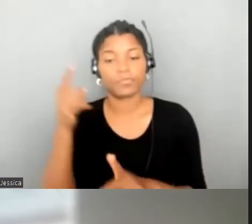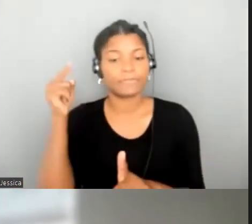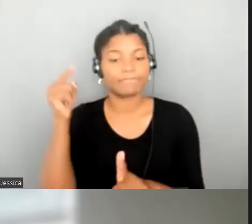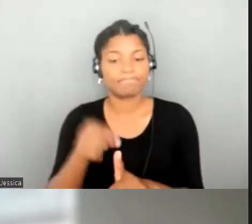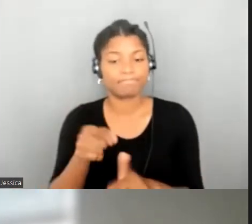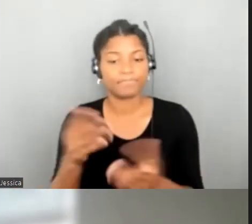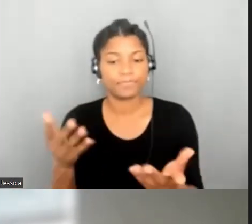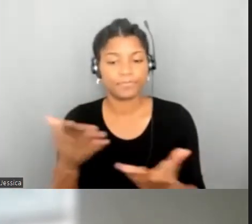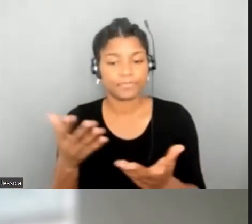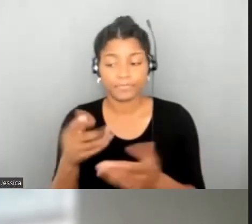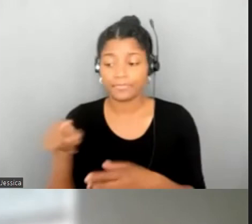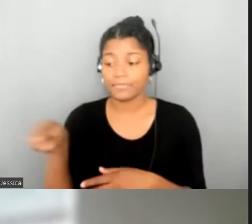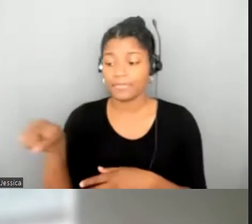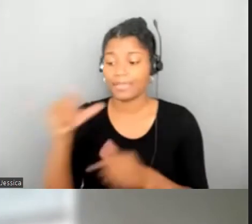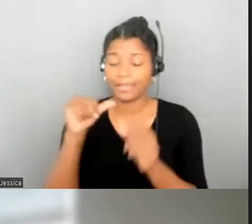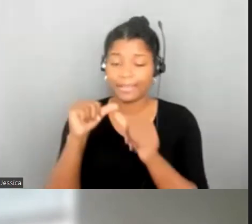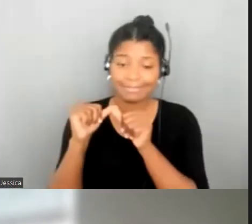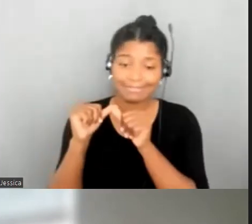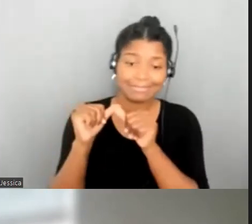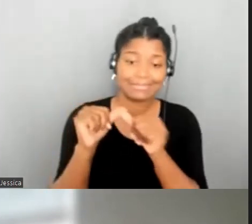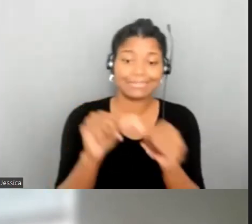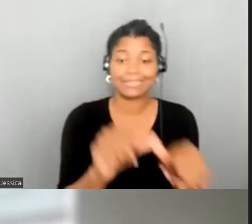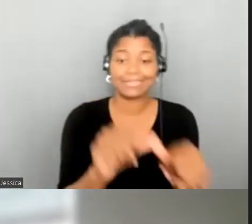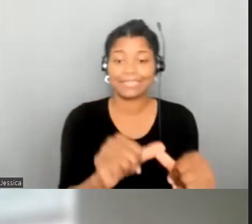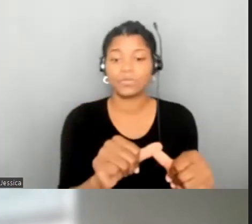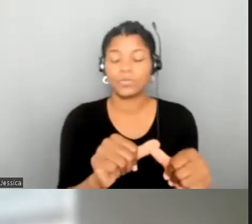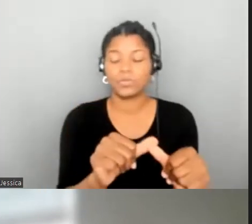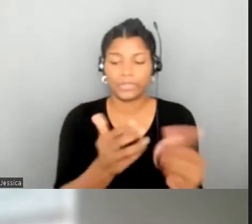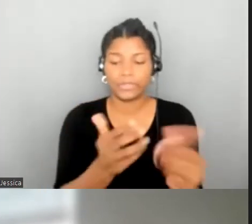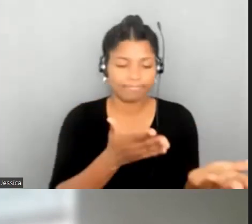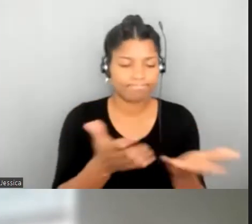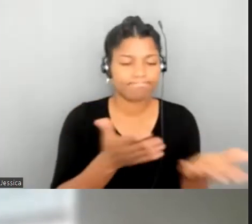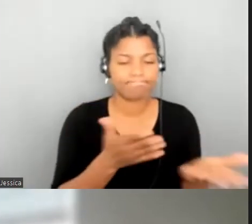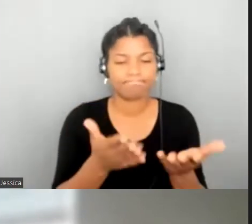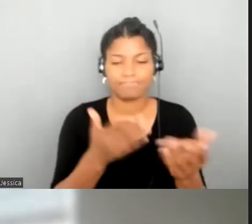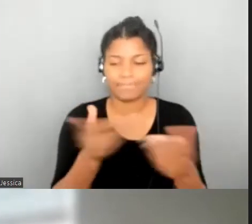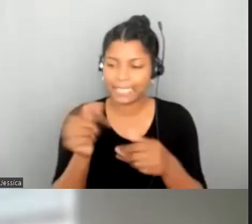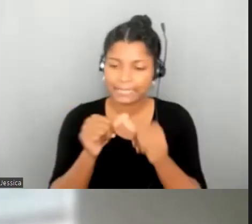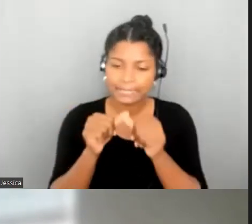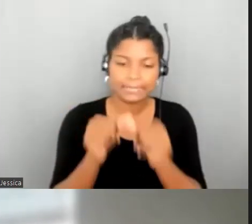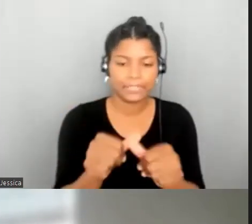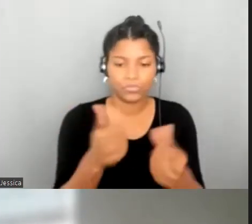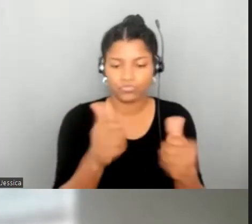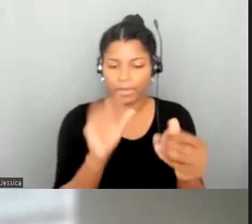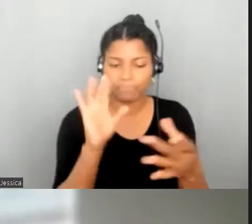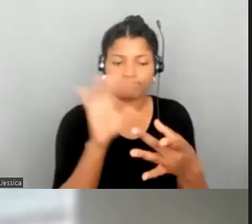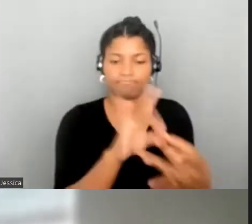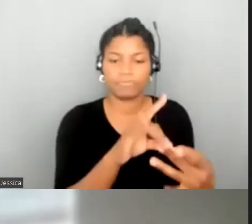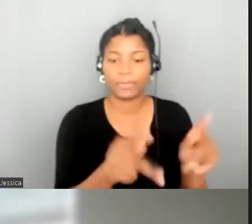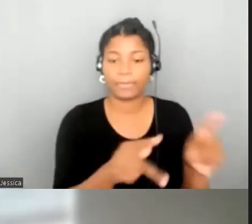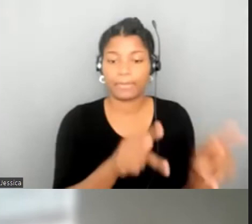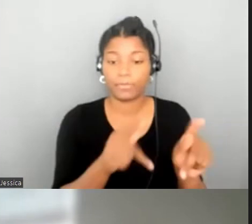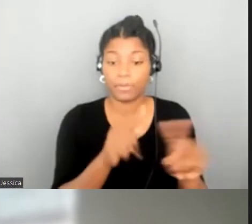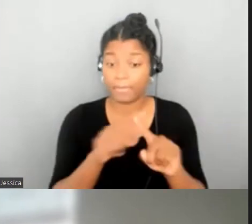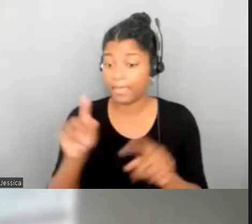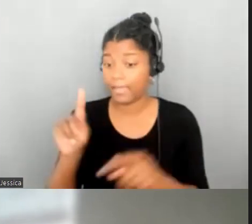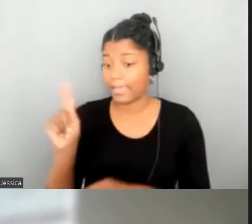continue to dialogue with those people. Kathy, I don't know if there's anything you did to work with nursing facilities to make